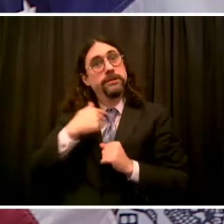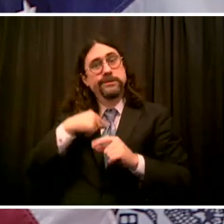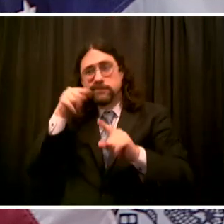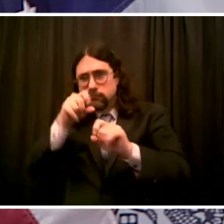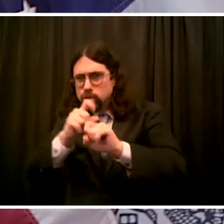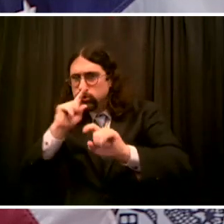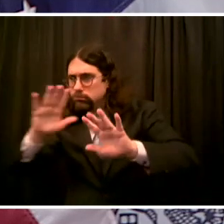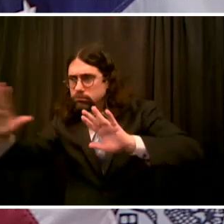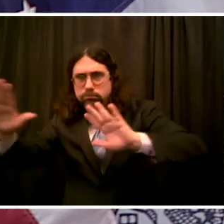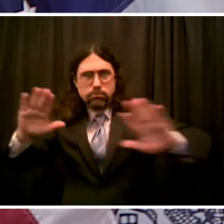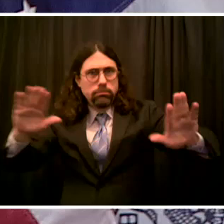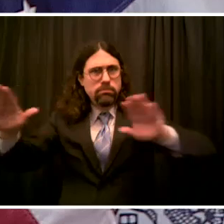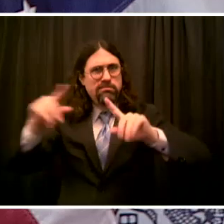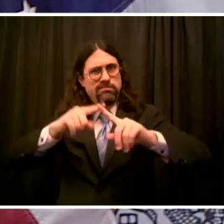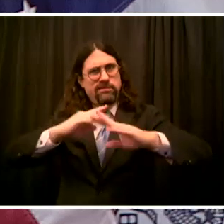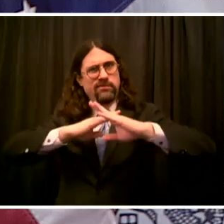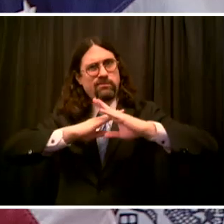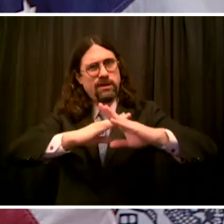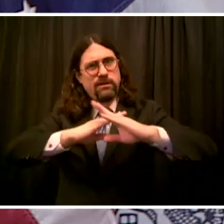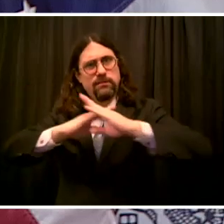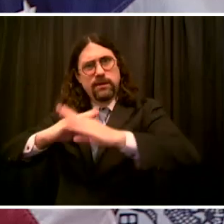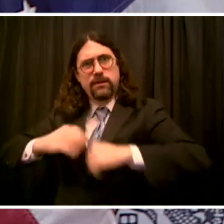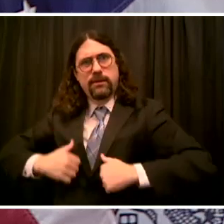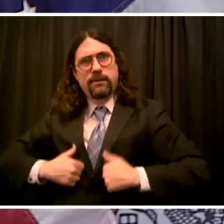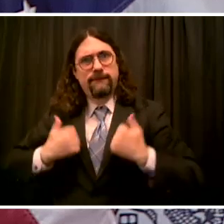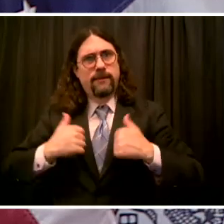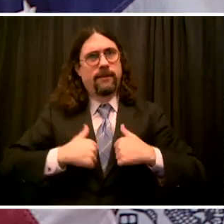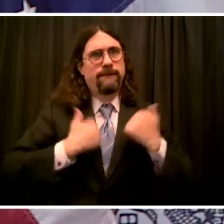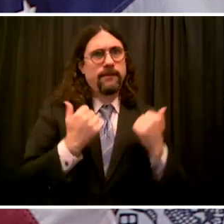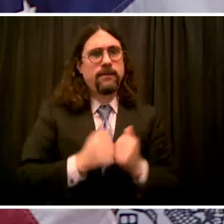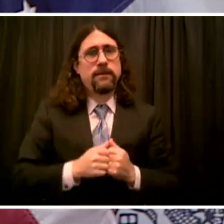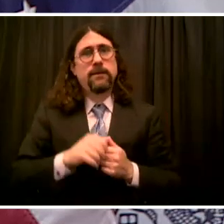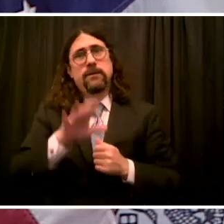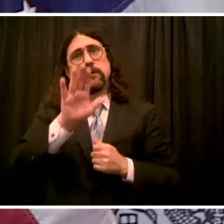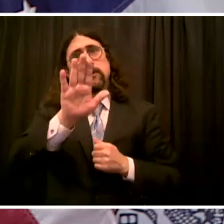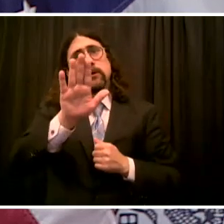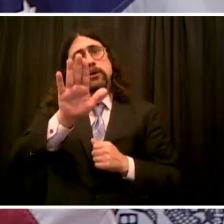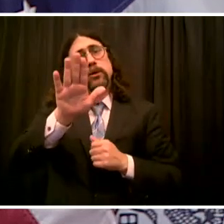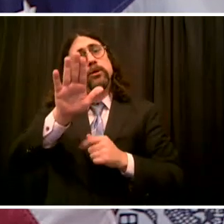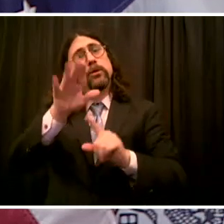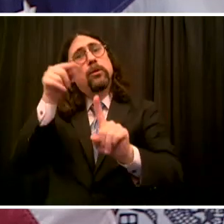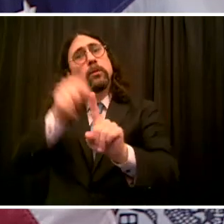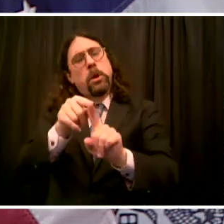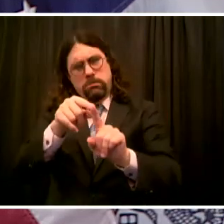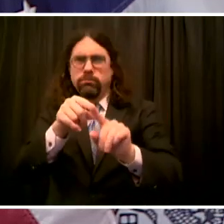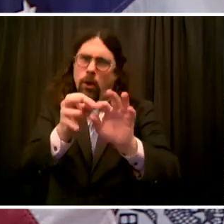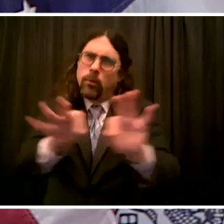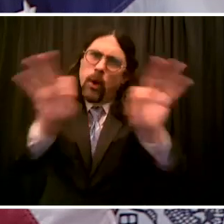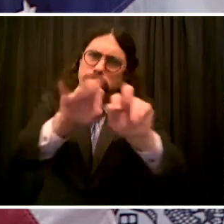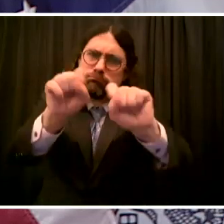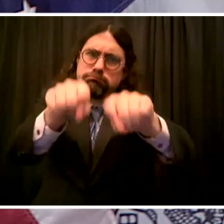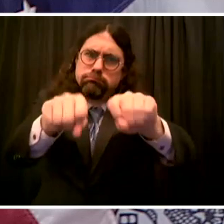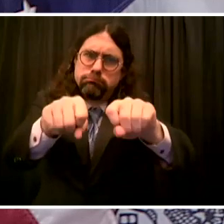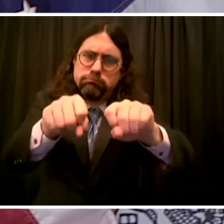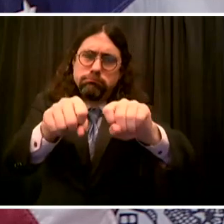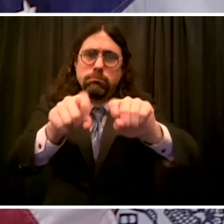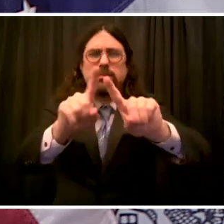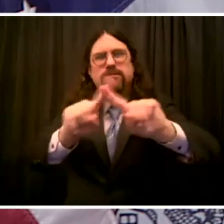DISTANCING. THIS IS CRUCIAL TO PROTECTING PEOPL'SE EAHLTH AND LIVES. ALL OF THEI SSESU RAISED ARE OBVIOUSLY